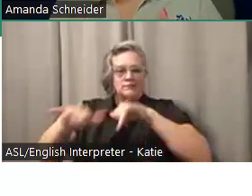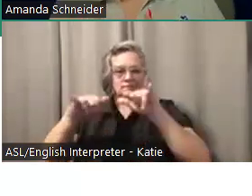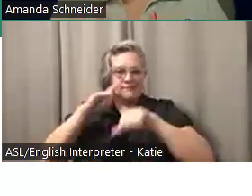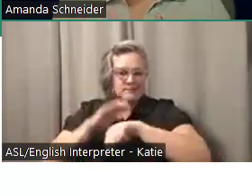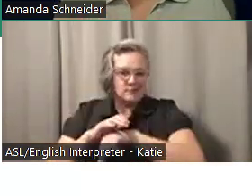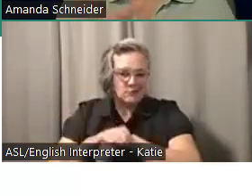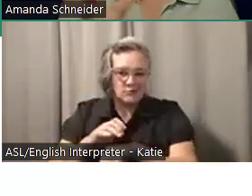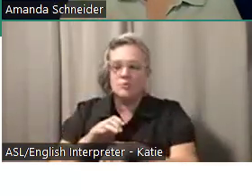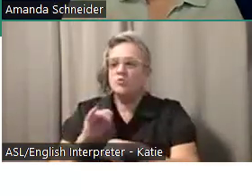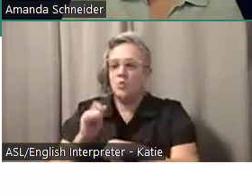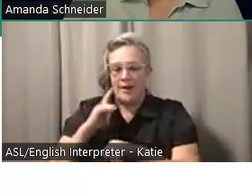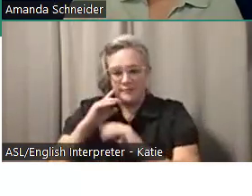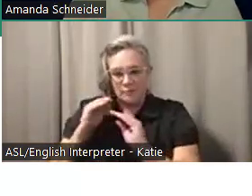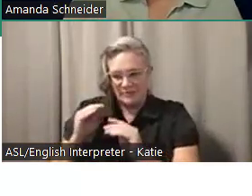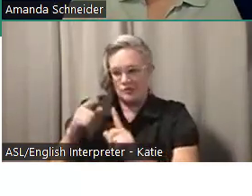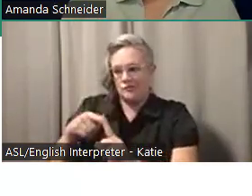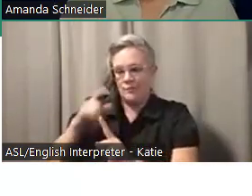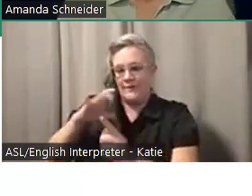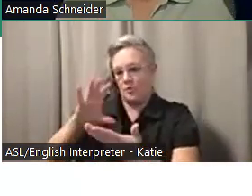So, we teach that as learning the whole word.